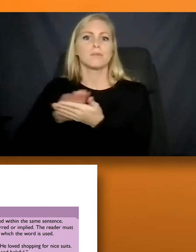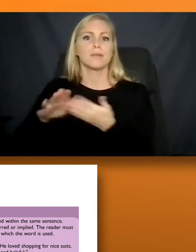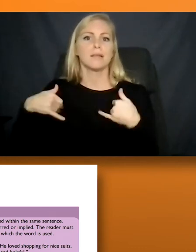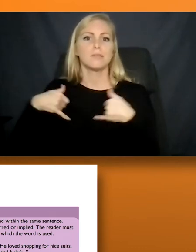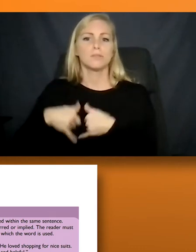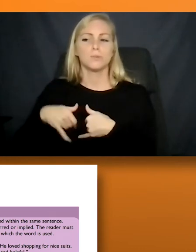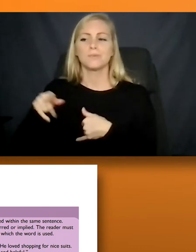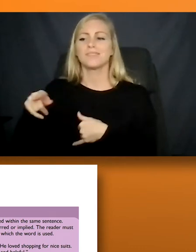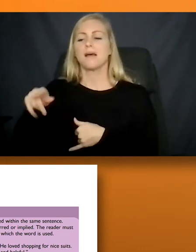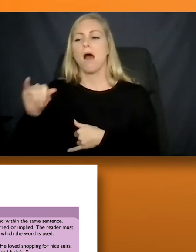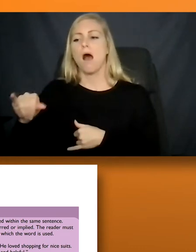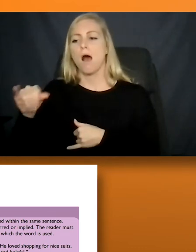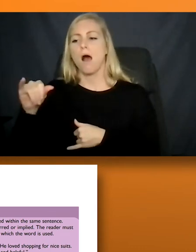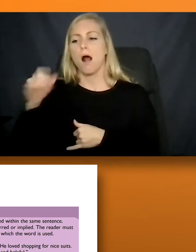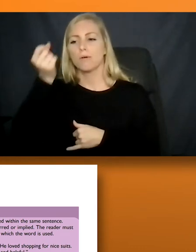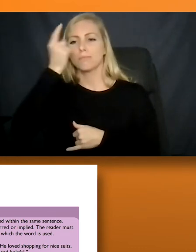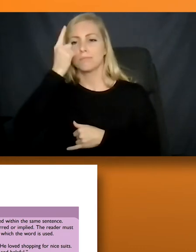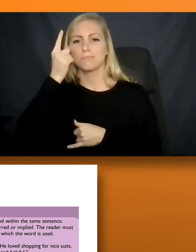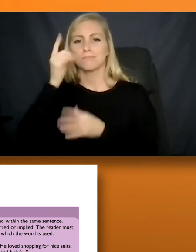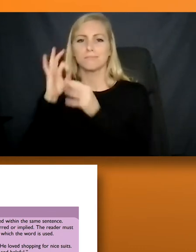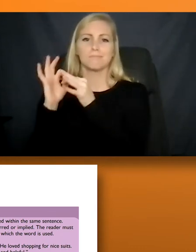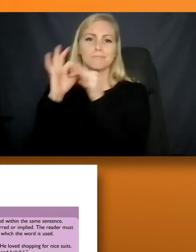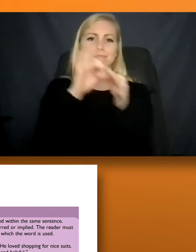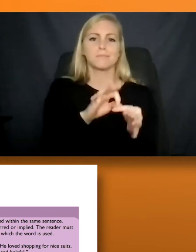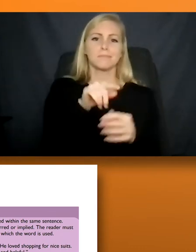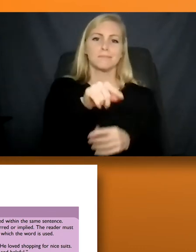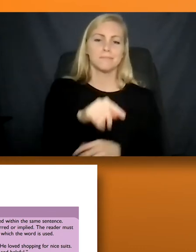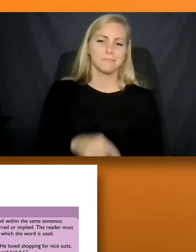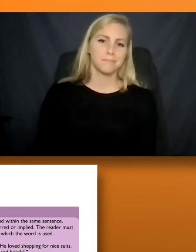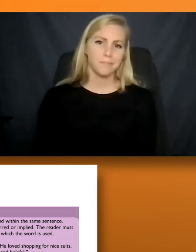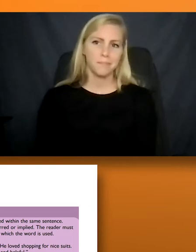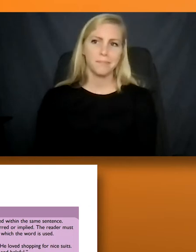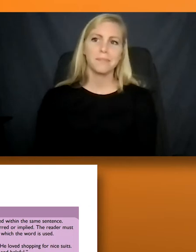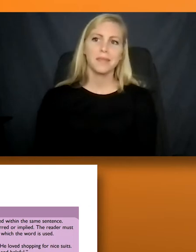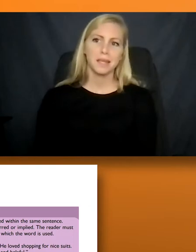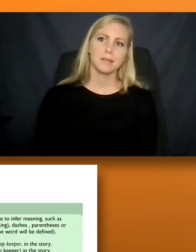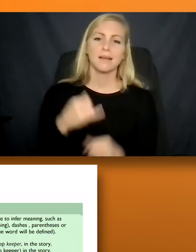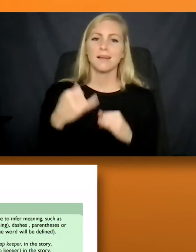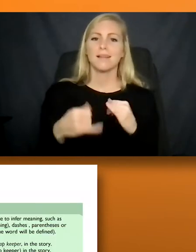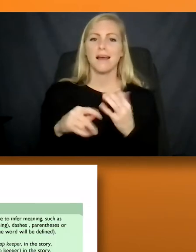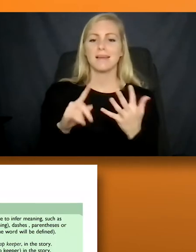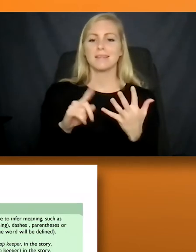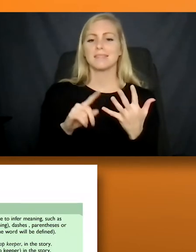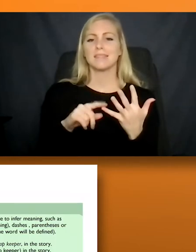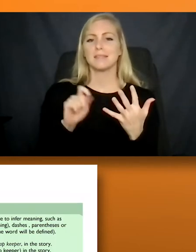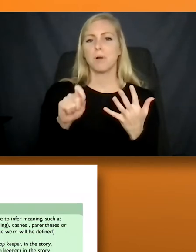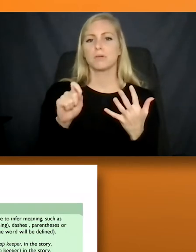of what is sold at a haberdashery, which is mentioned in the first sentence. And the last one is punctuation.